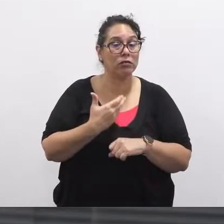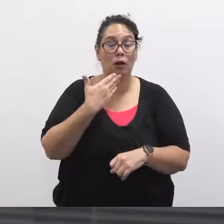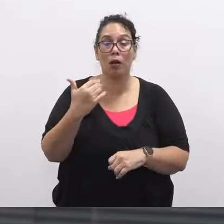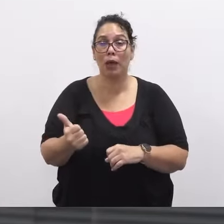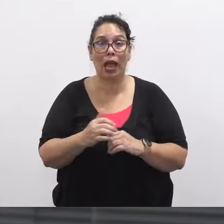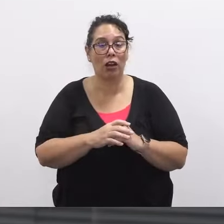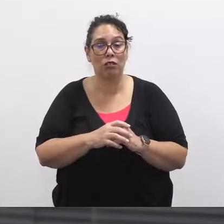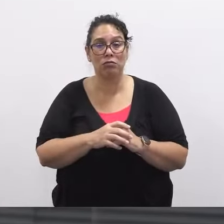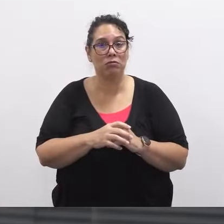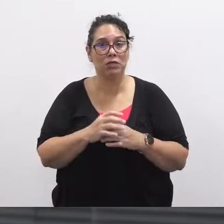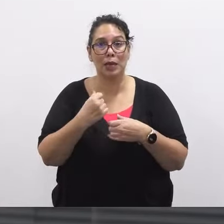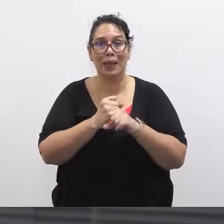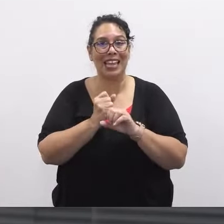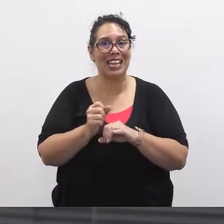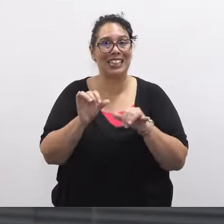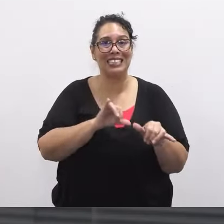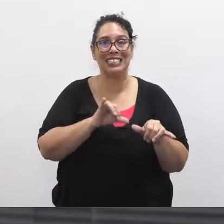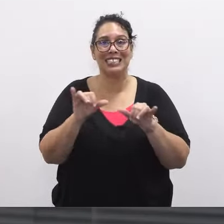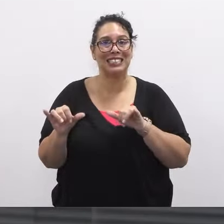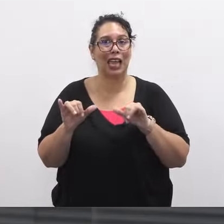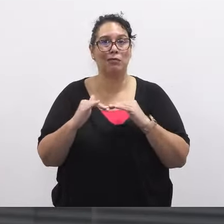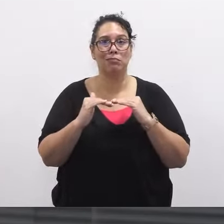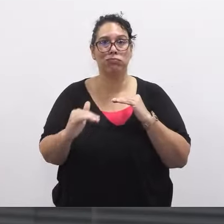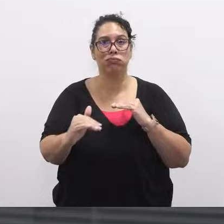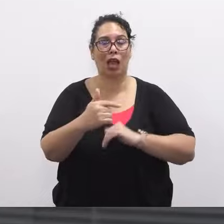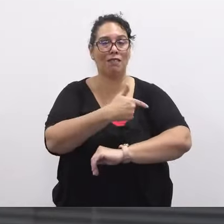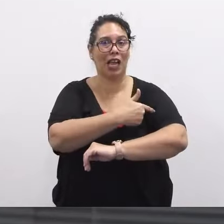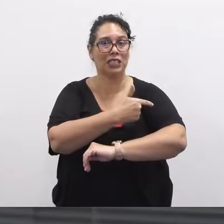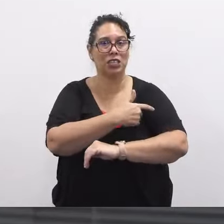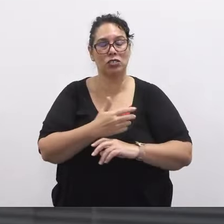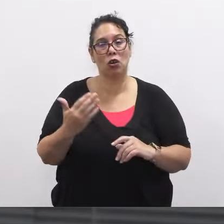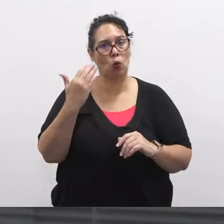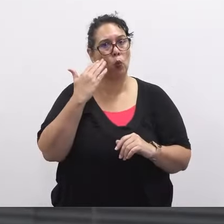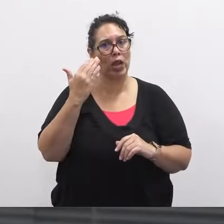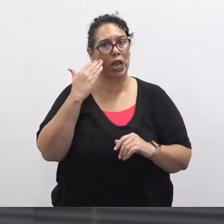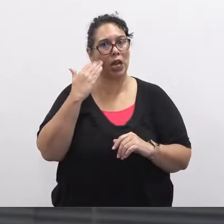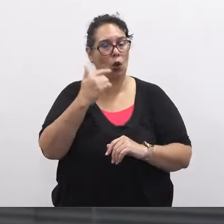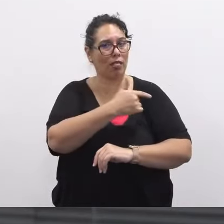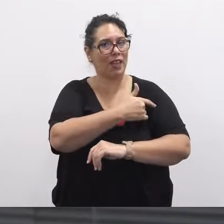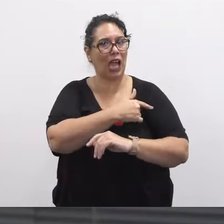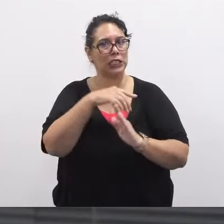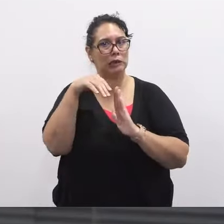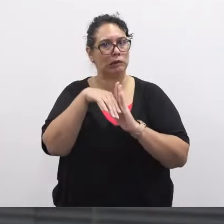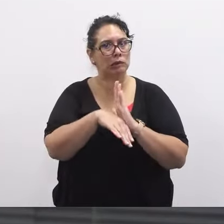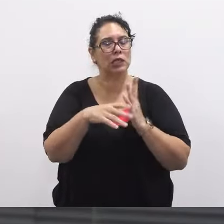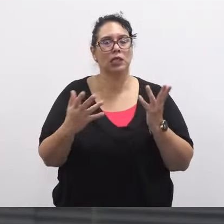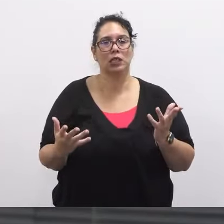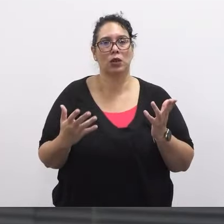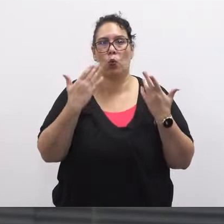just make it the same status as vaccination. We know vaccination wanes. We do not know that about natural immunity.